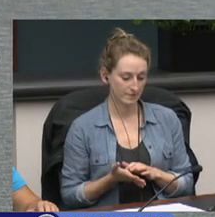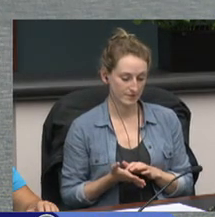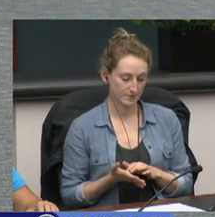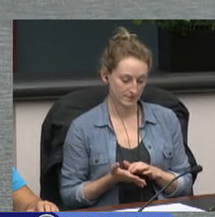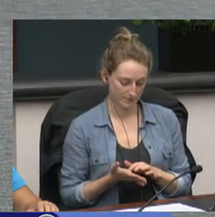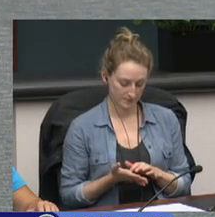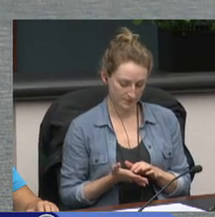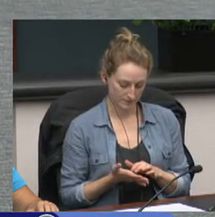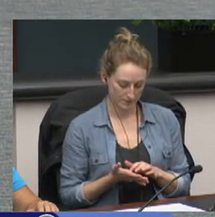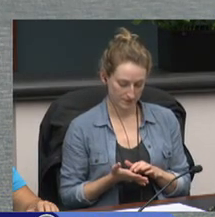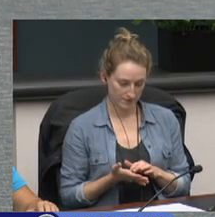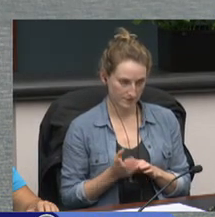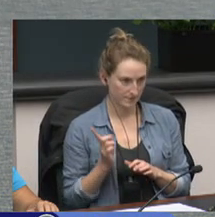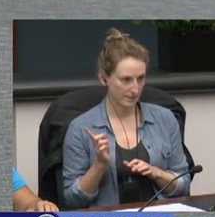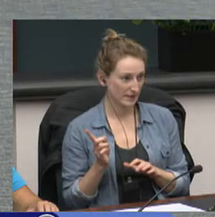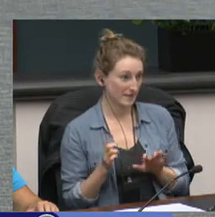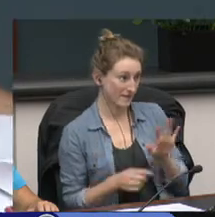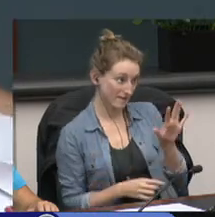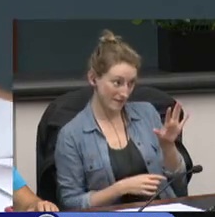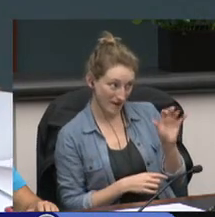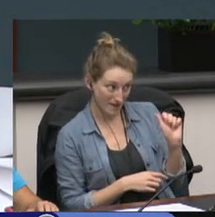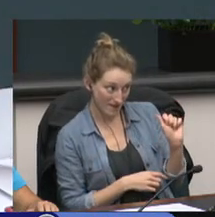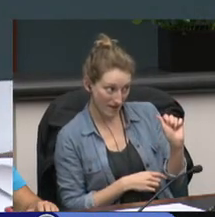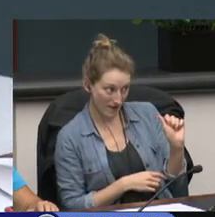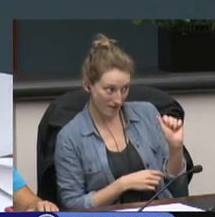it's 5a